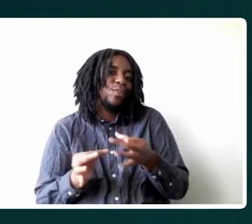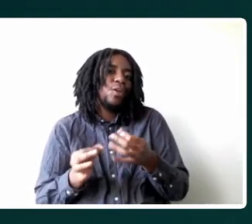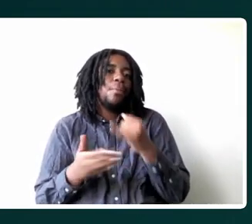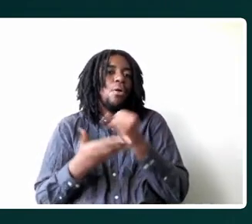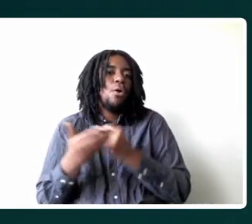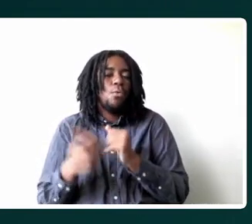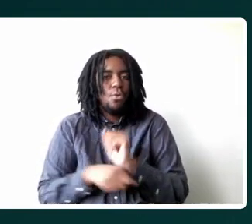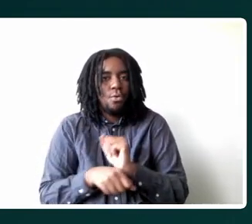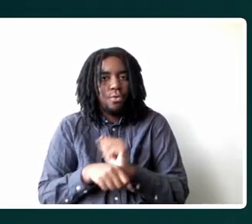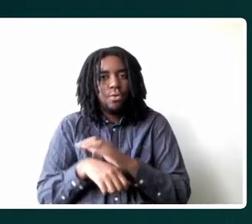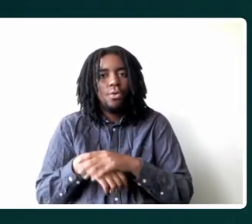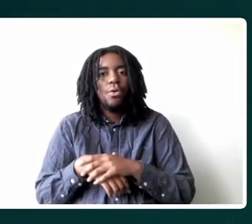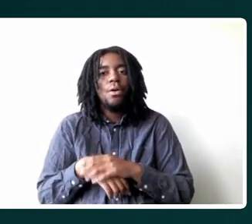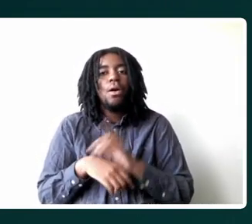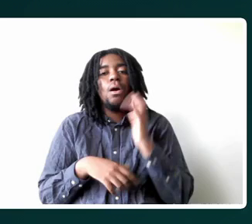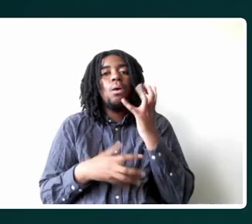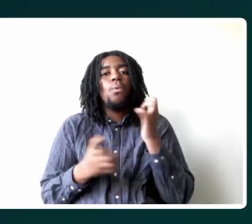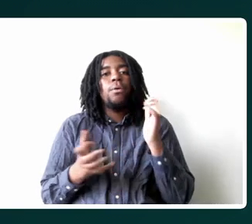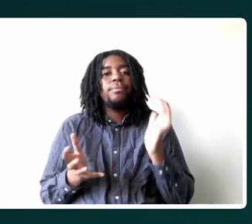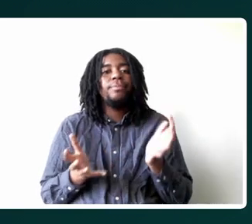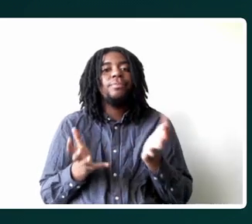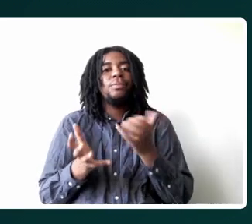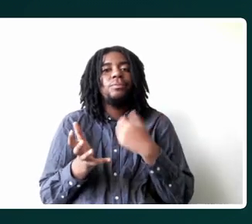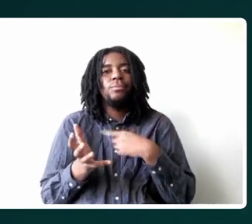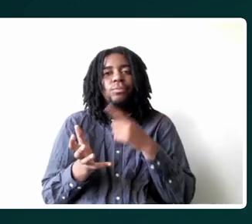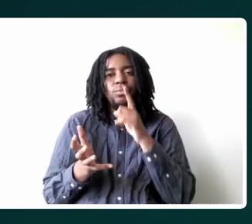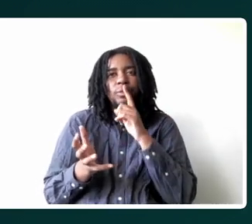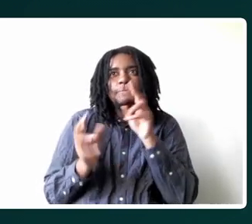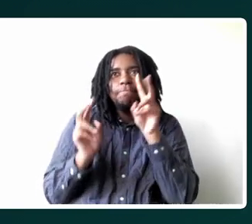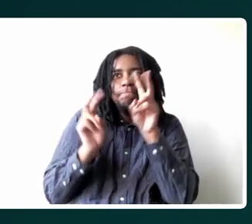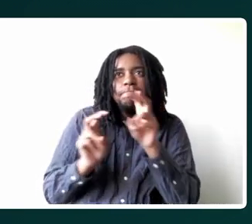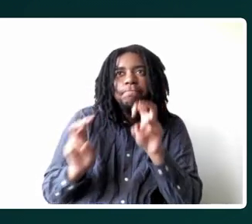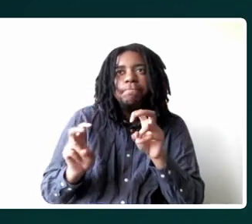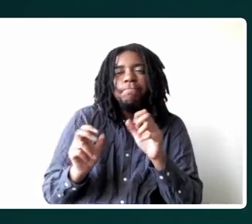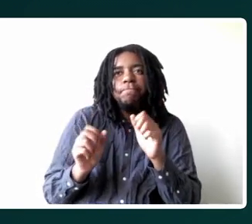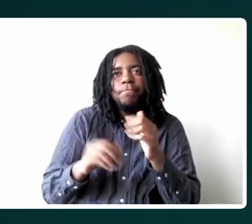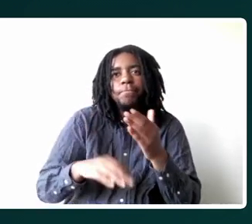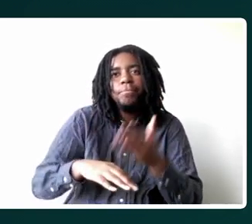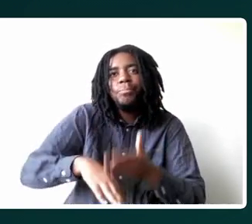want to encourage close looking and build visual literacy skills through these sessions.